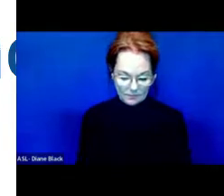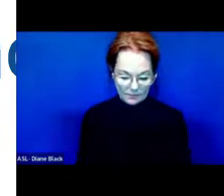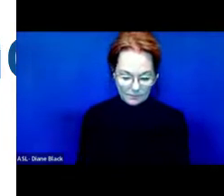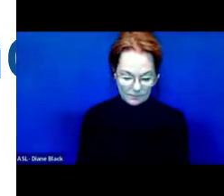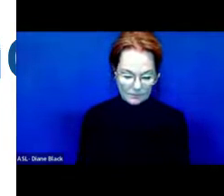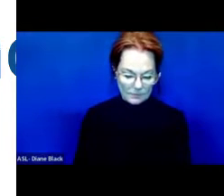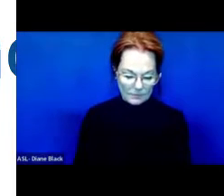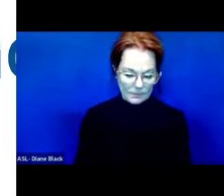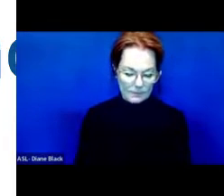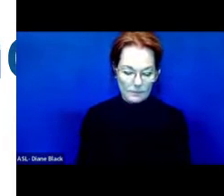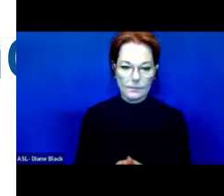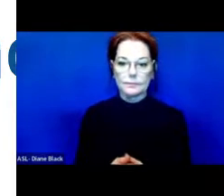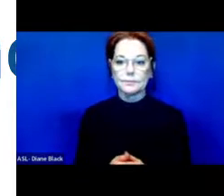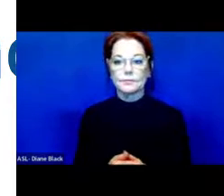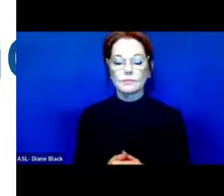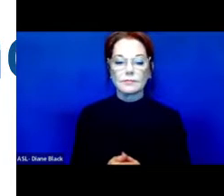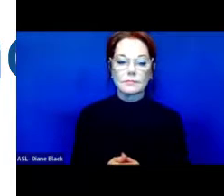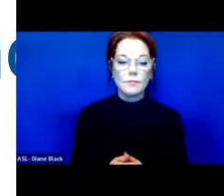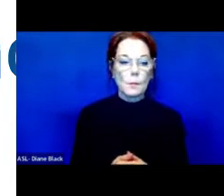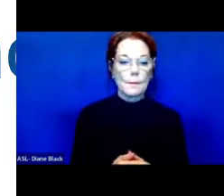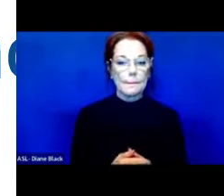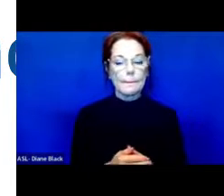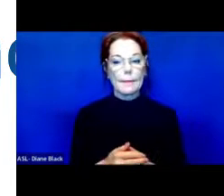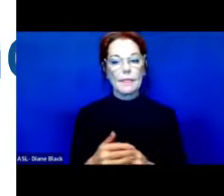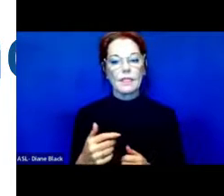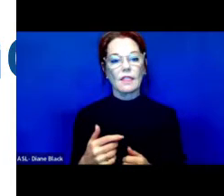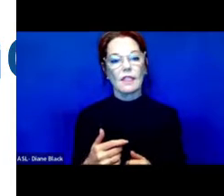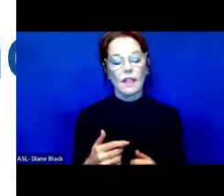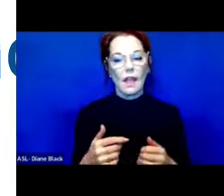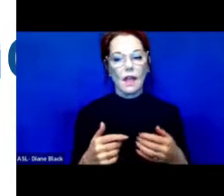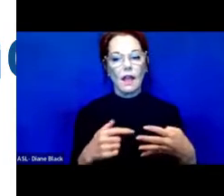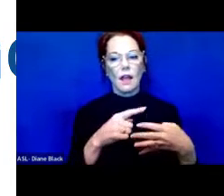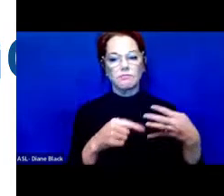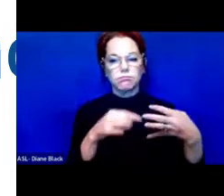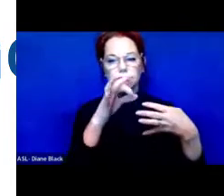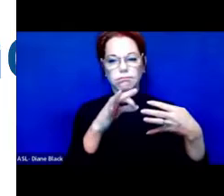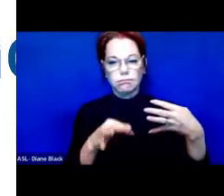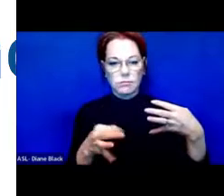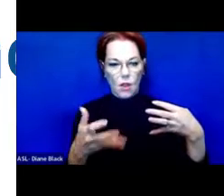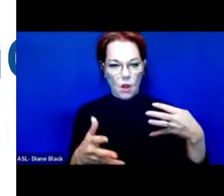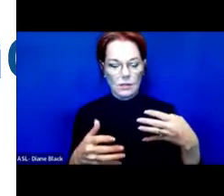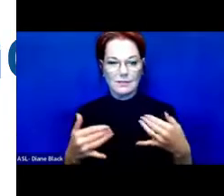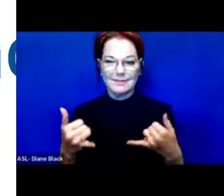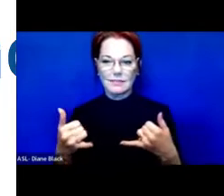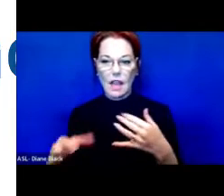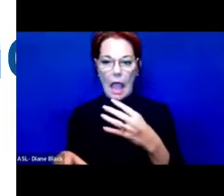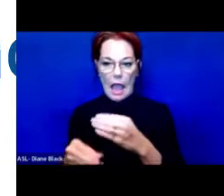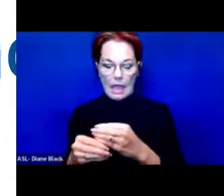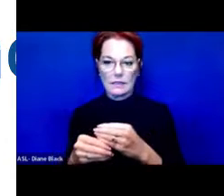The only thing that I would add, based on what I've already said around our focus groups and interviews as that we also attended a couple of